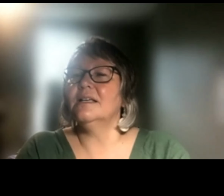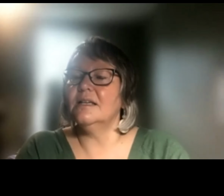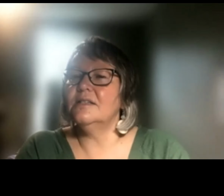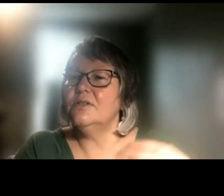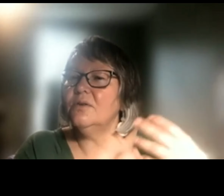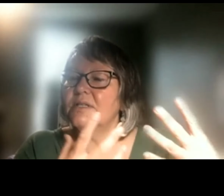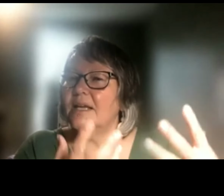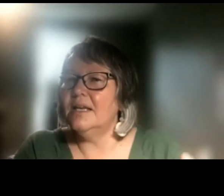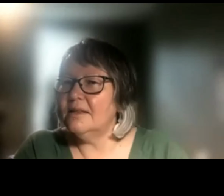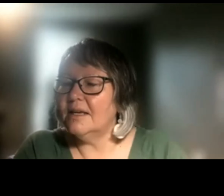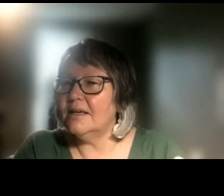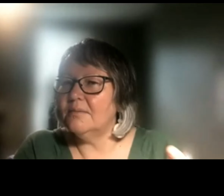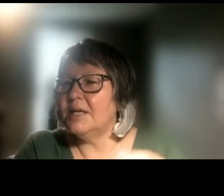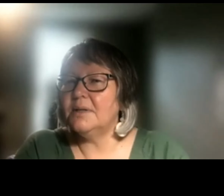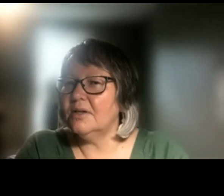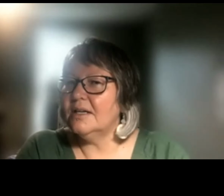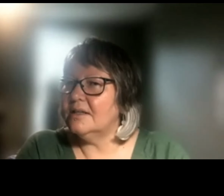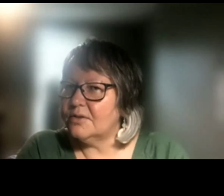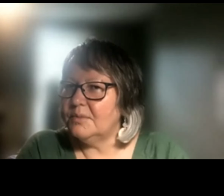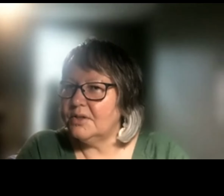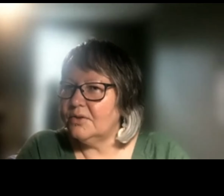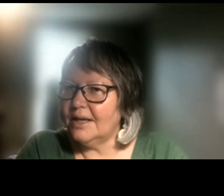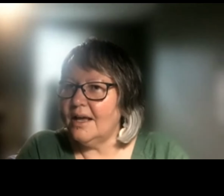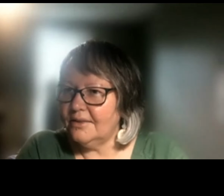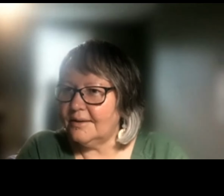Because if you don't say anything, people are going to assume you're doing nothing